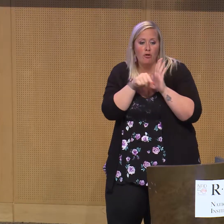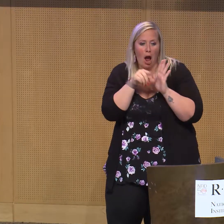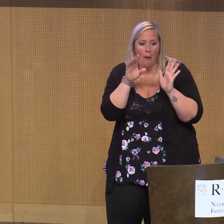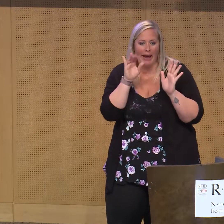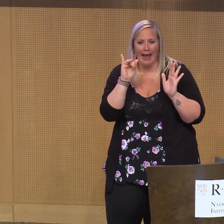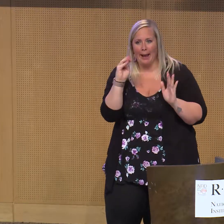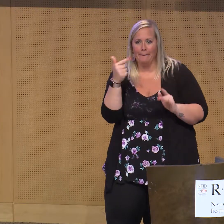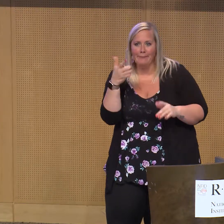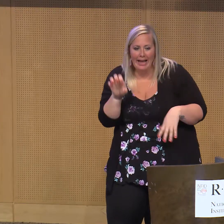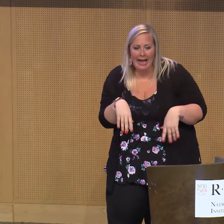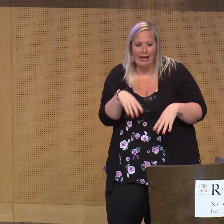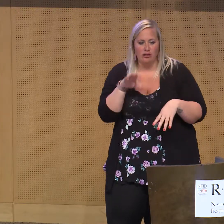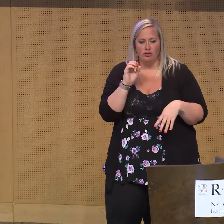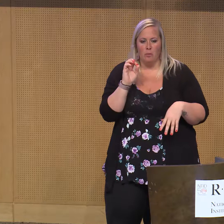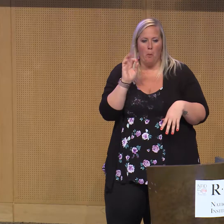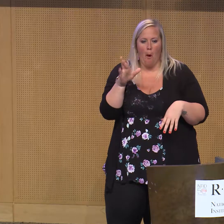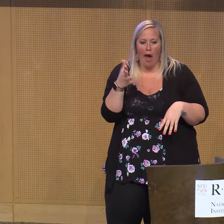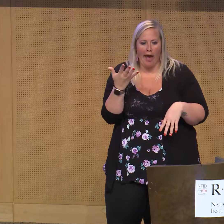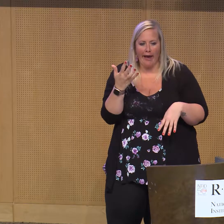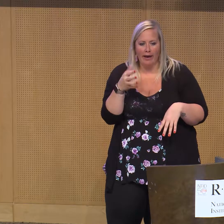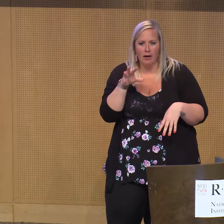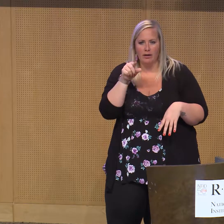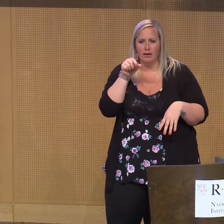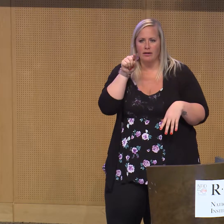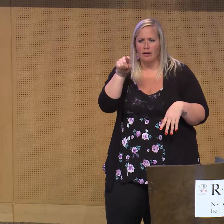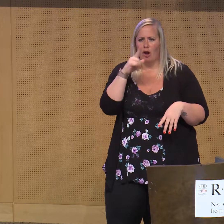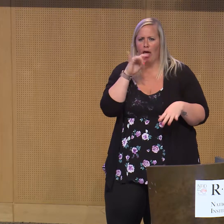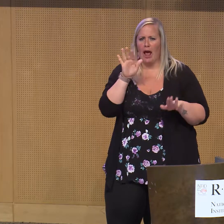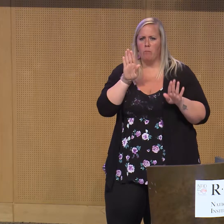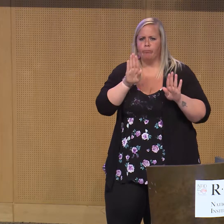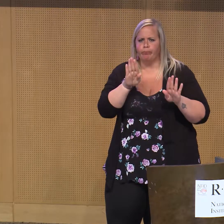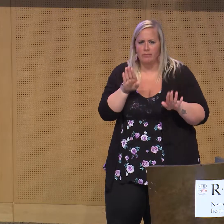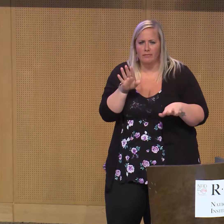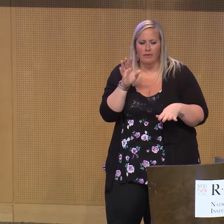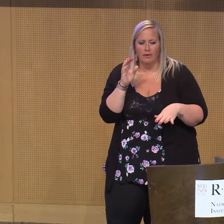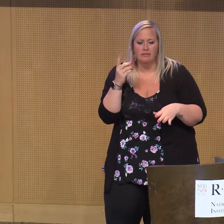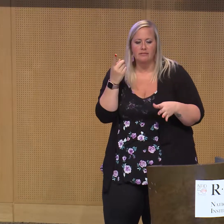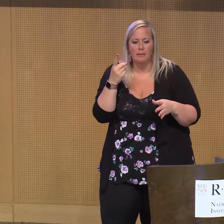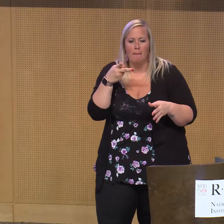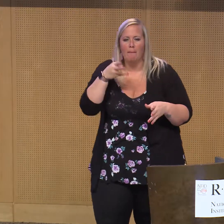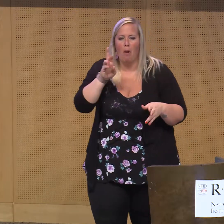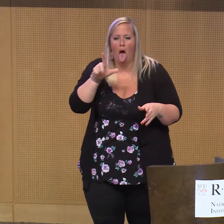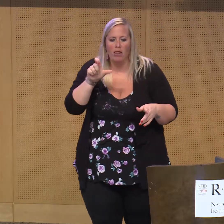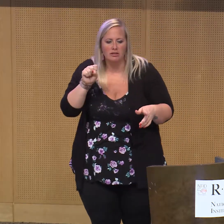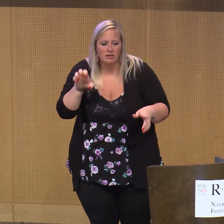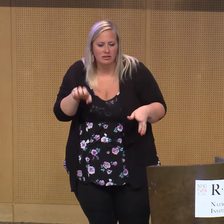Will it change the background to an image? Or will it look like it's pulsing in some way,